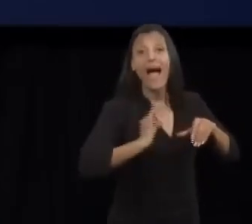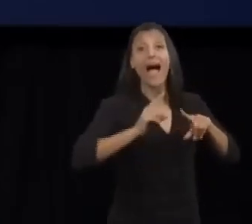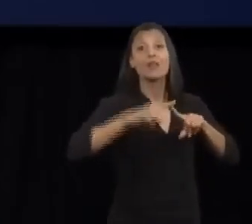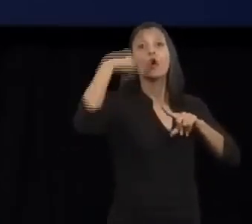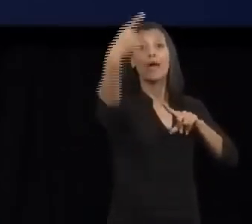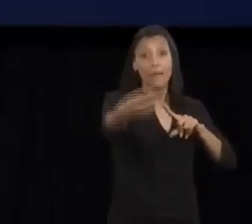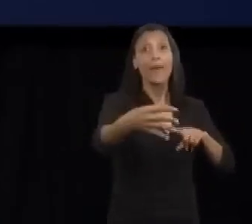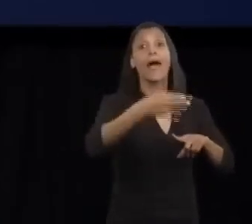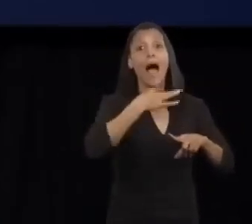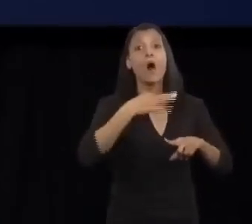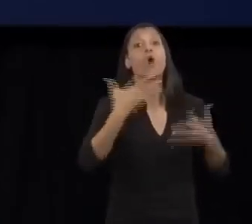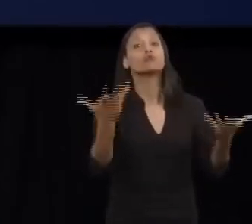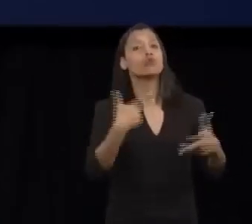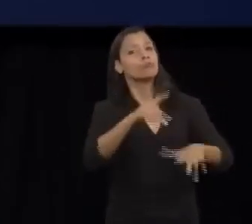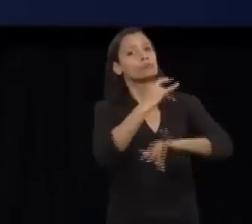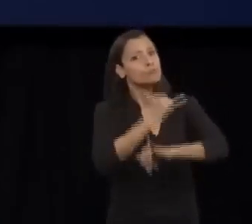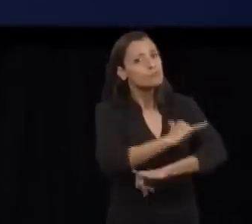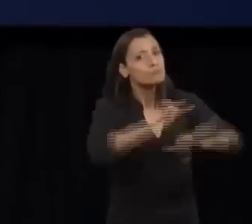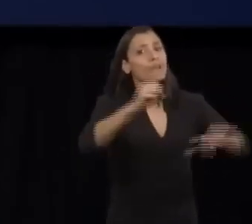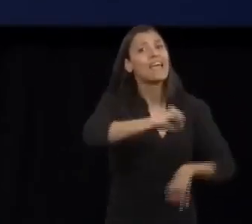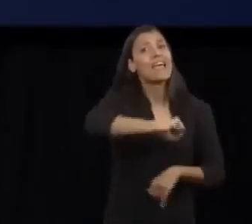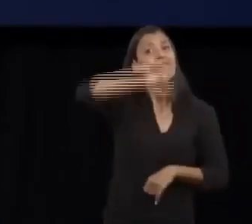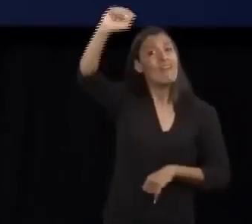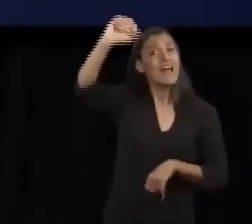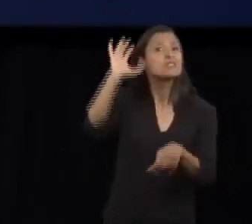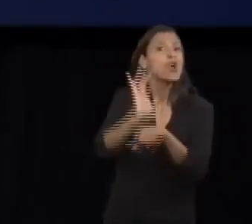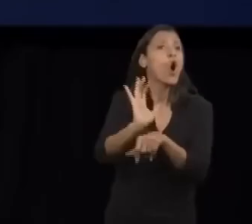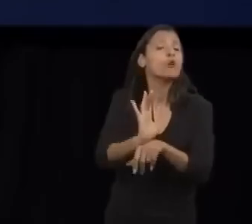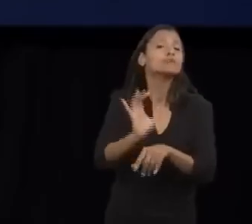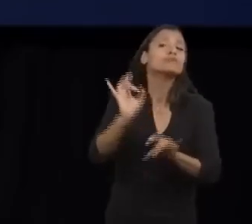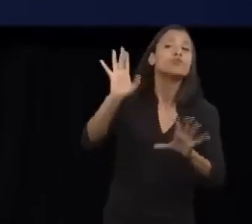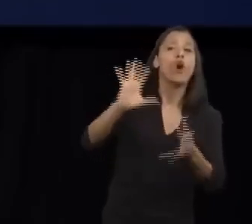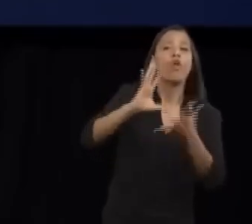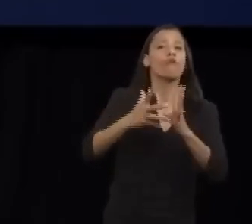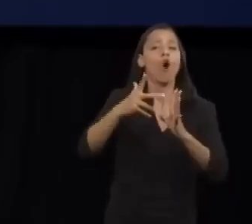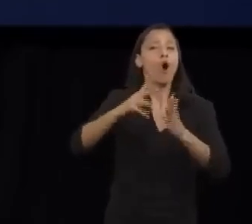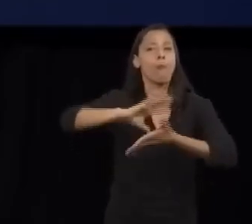inflation will have been just a nightmare that ended.